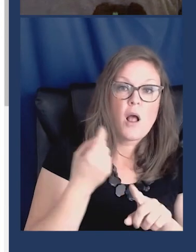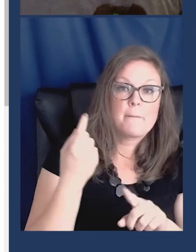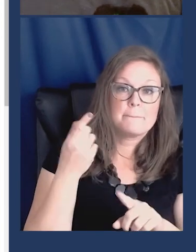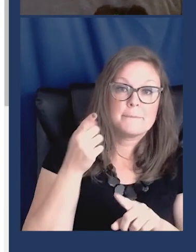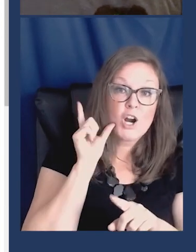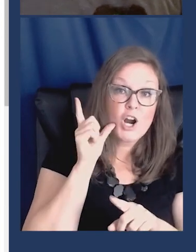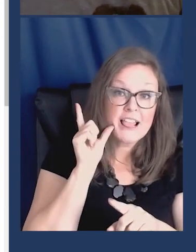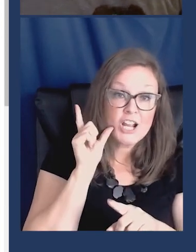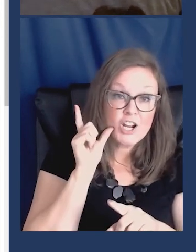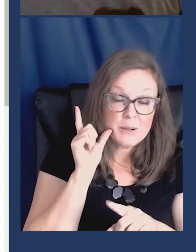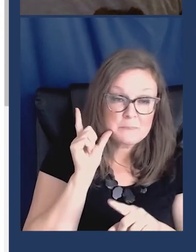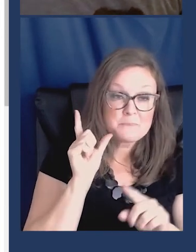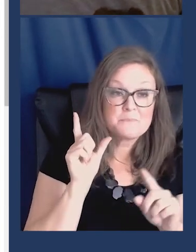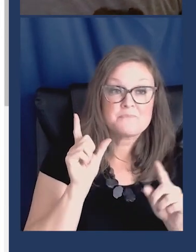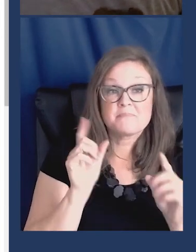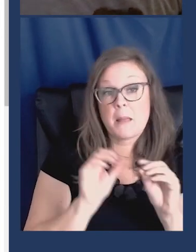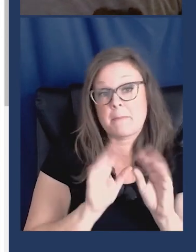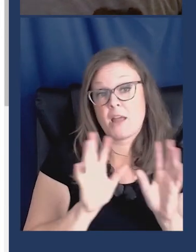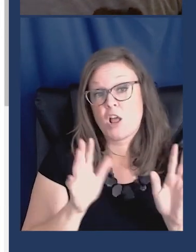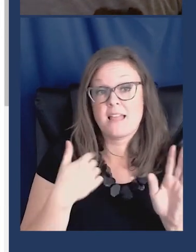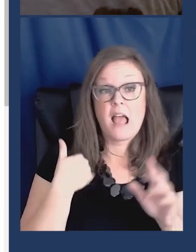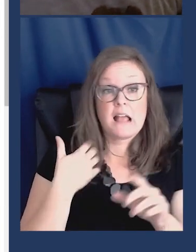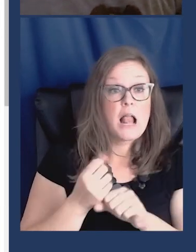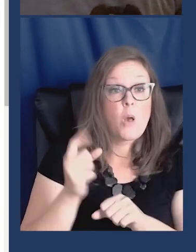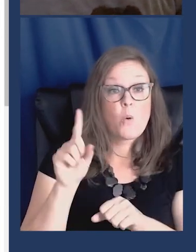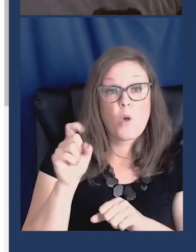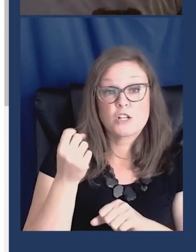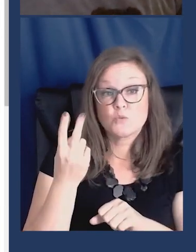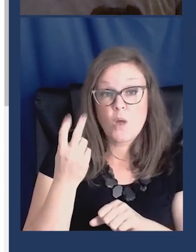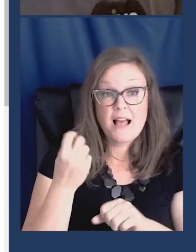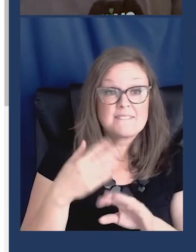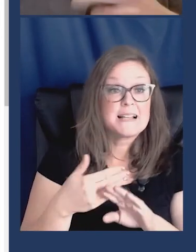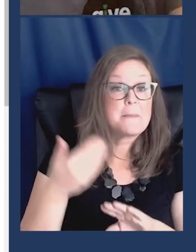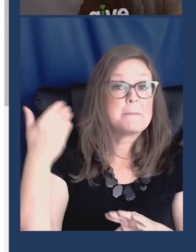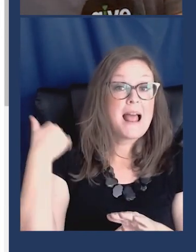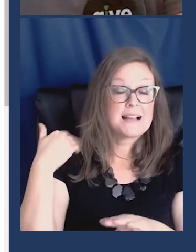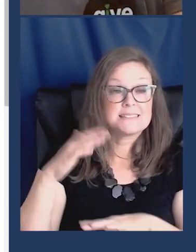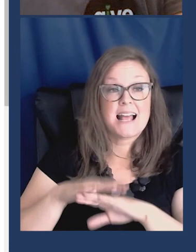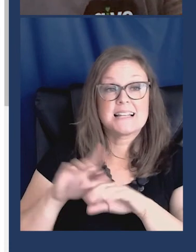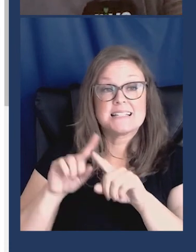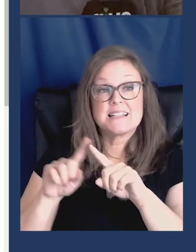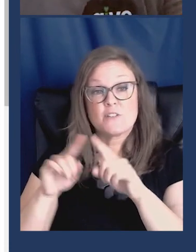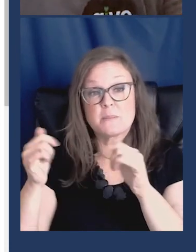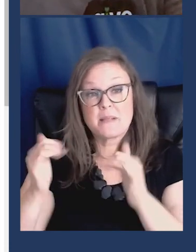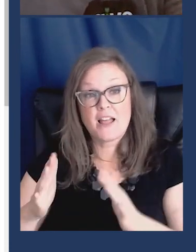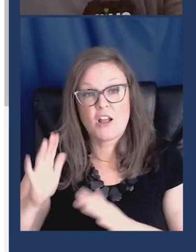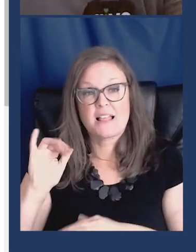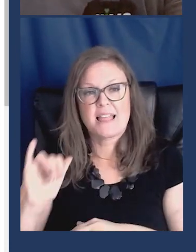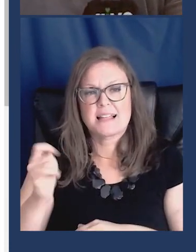Apparently, I got a 112 sometime in the past on a different player. So that's a little bit confusing because I think I just got a 112 as well.